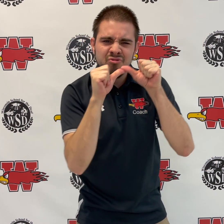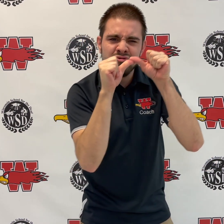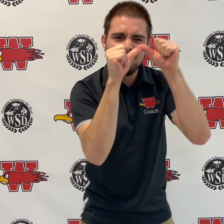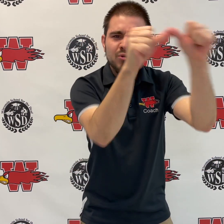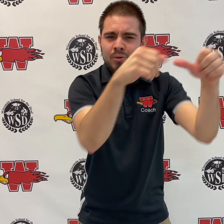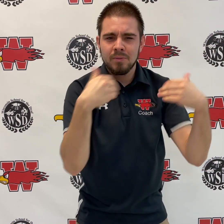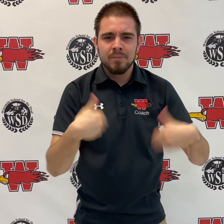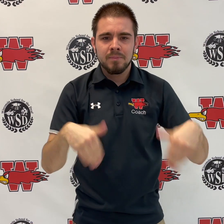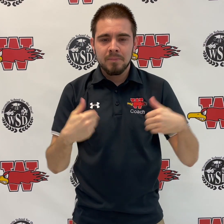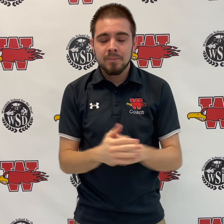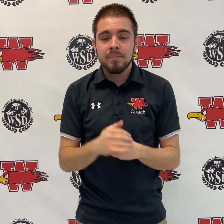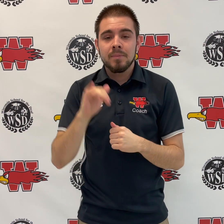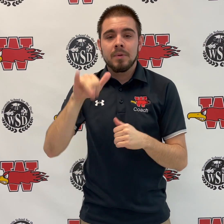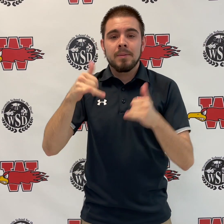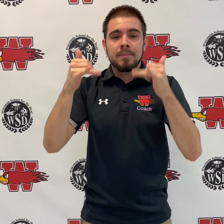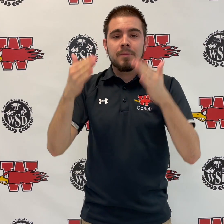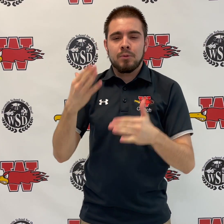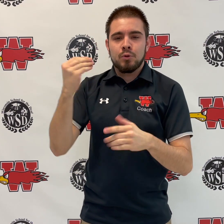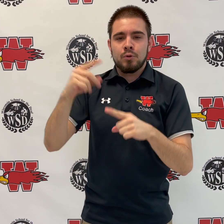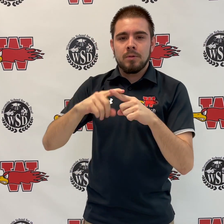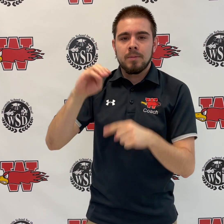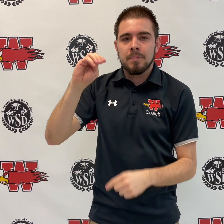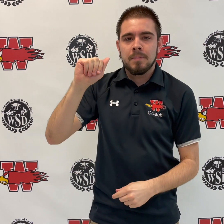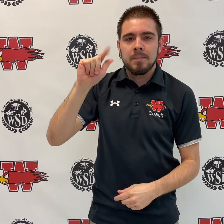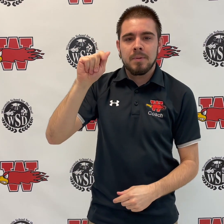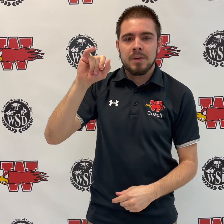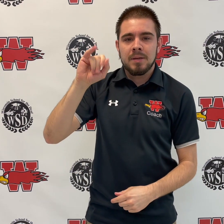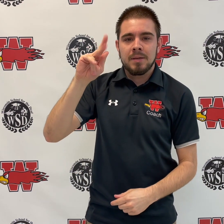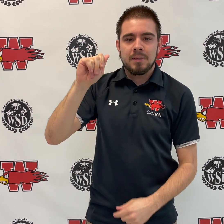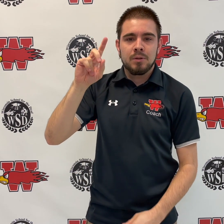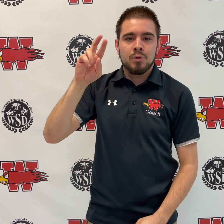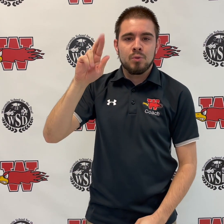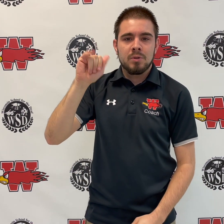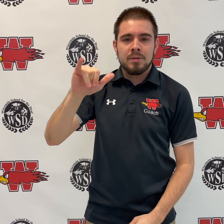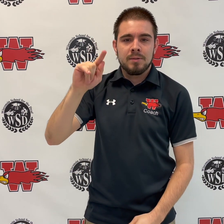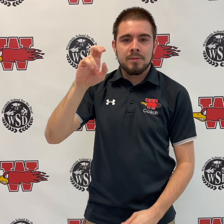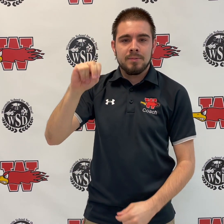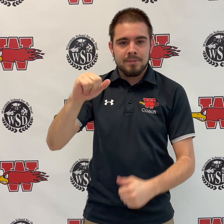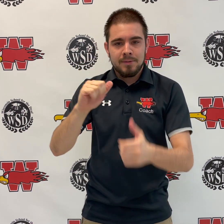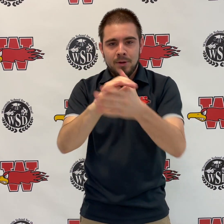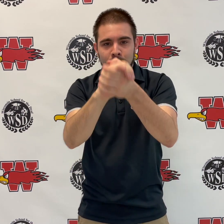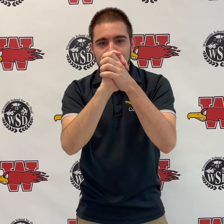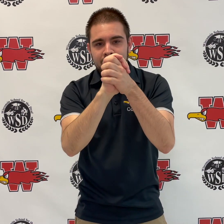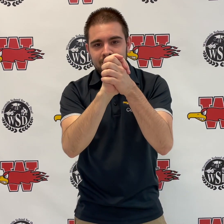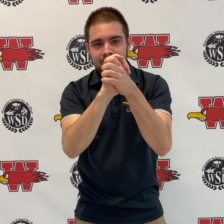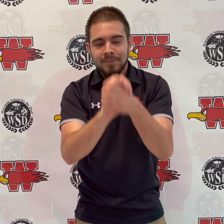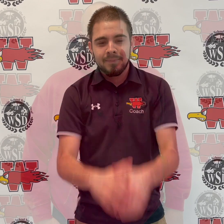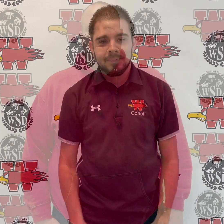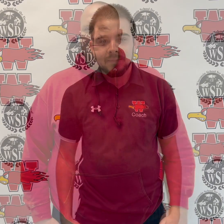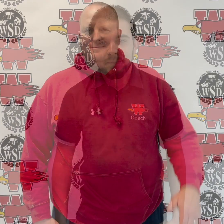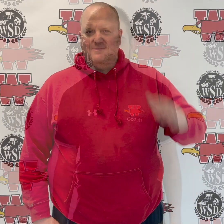run past the court dribbling the whole way! The nomination is Malaika Drayton. Congratulations!